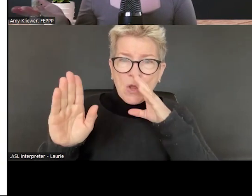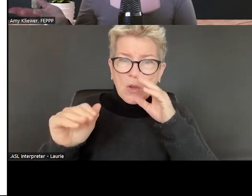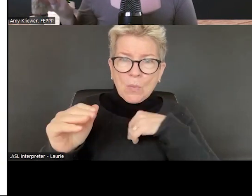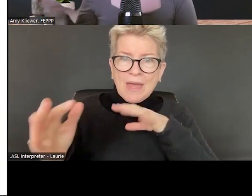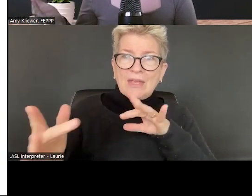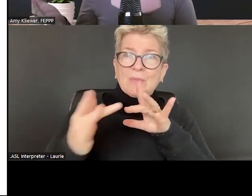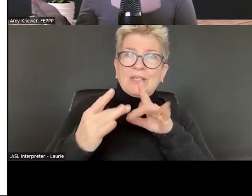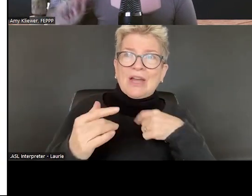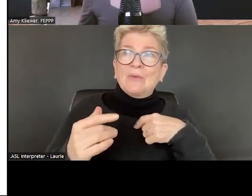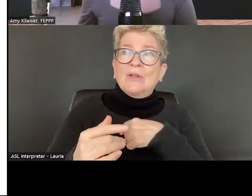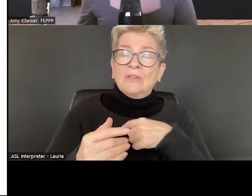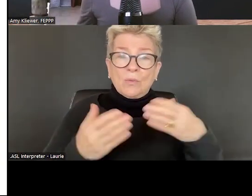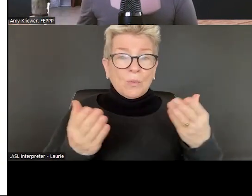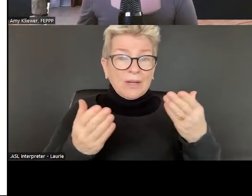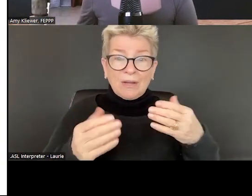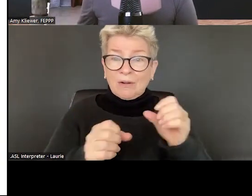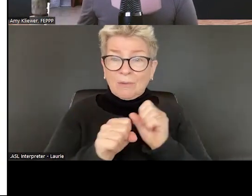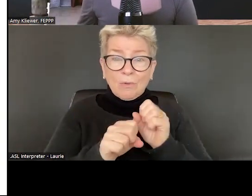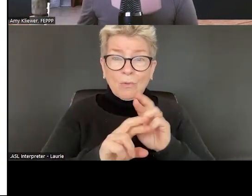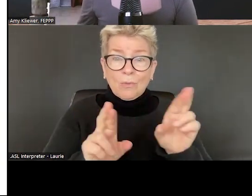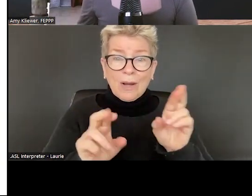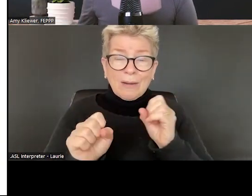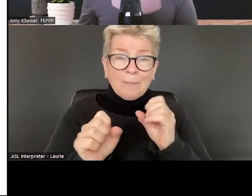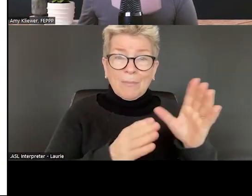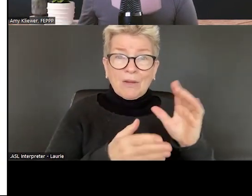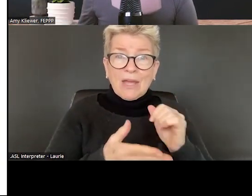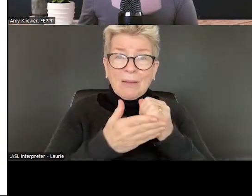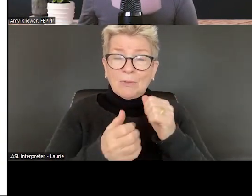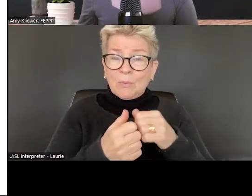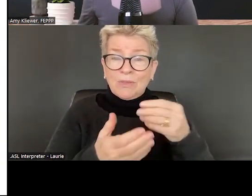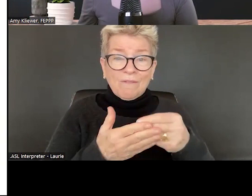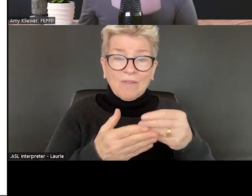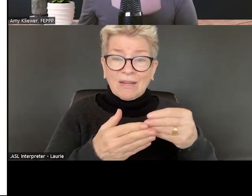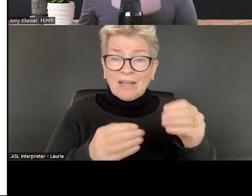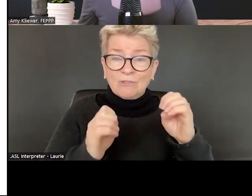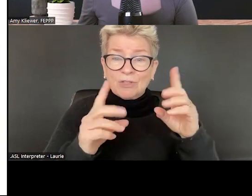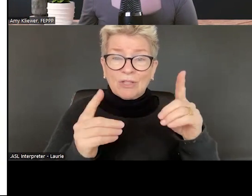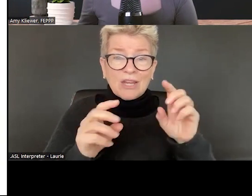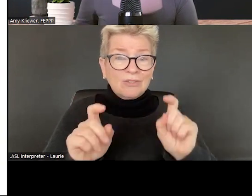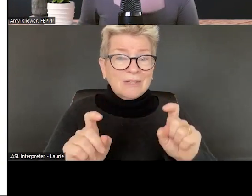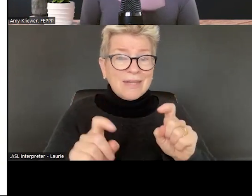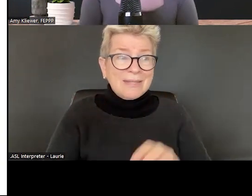we're here; we are prepared to help you with your financial education needs,